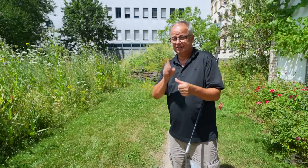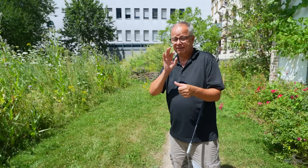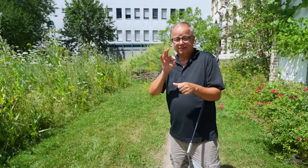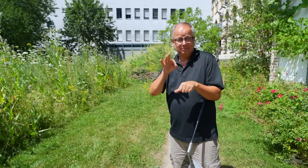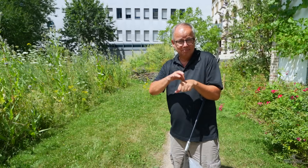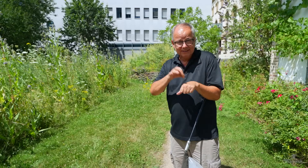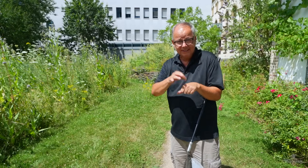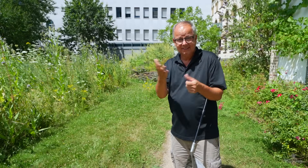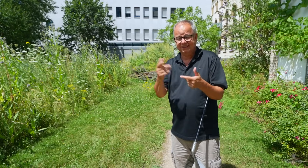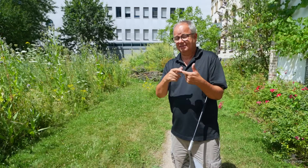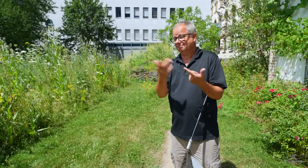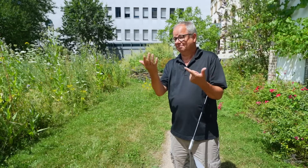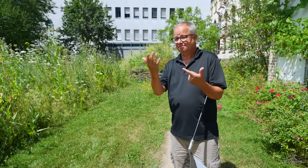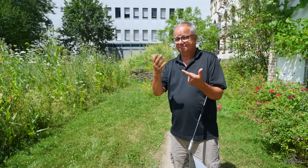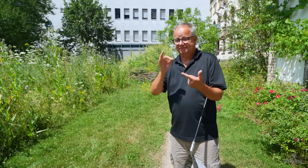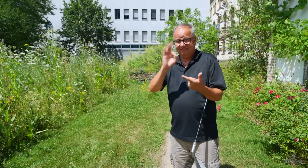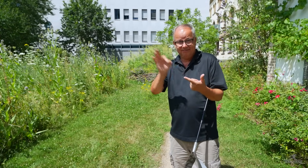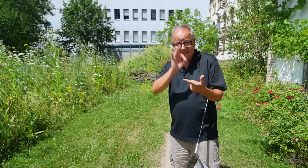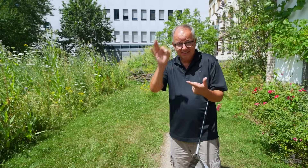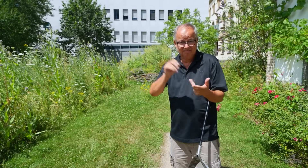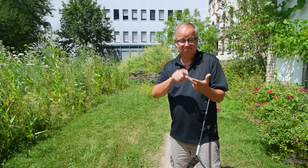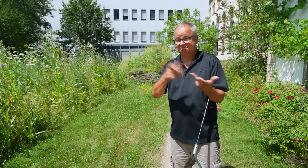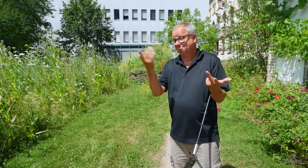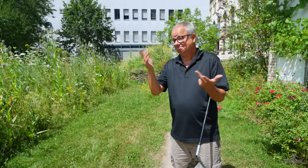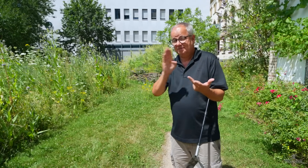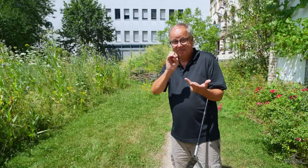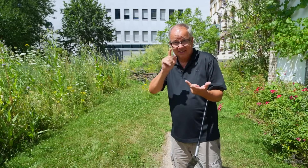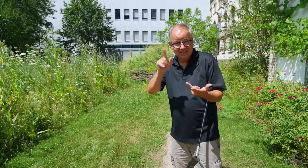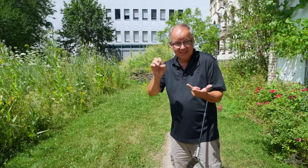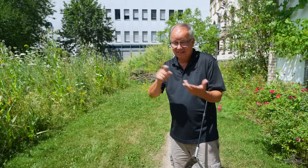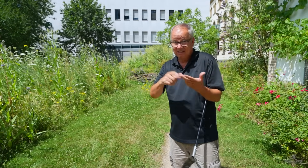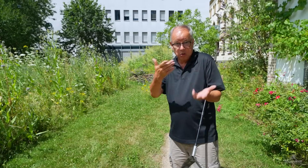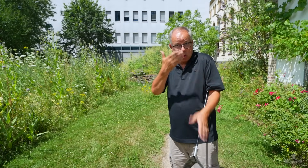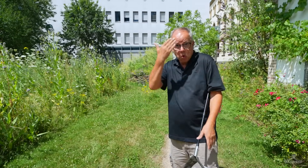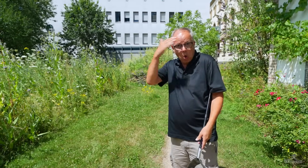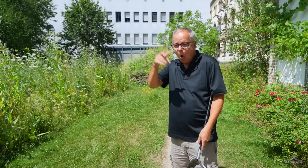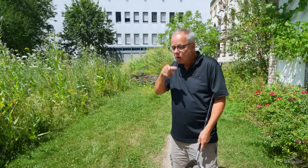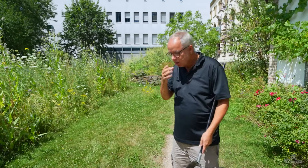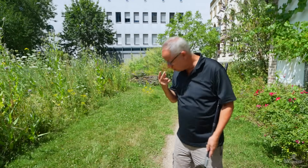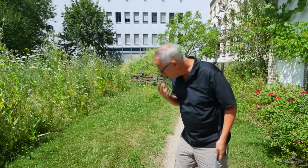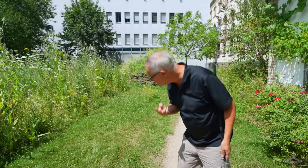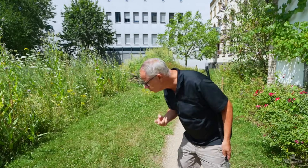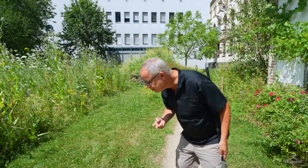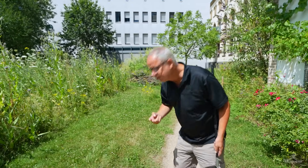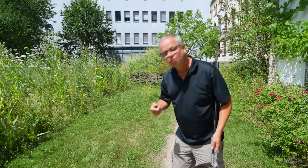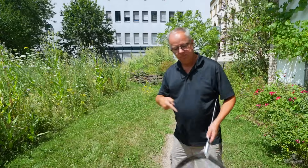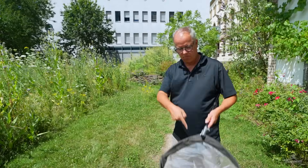bees, flies, beetles, etc. You might not see them just by looking around,